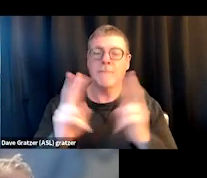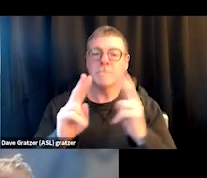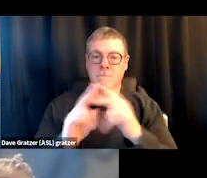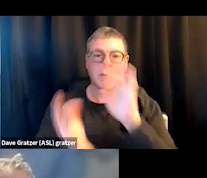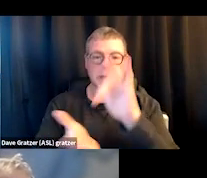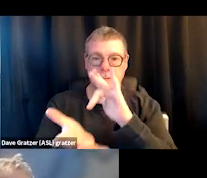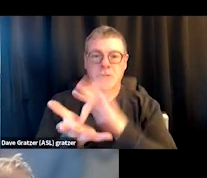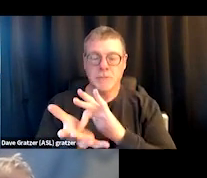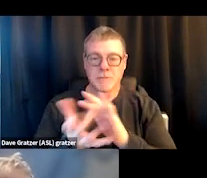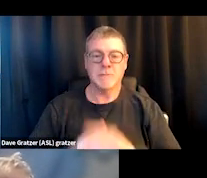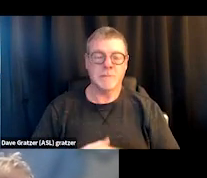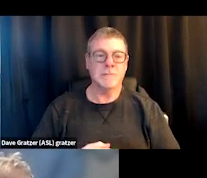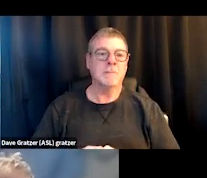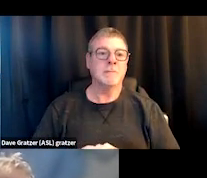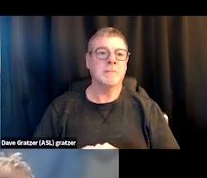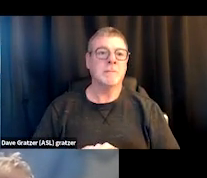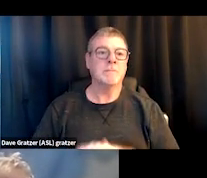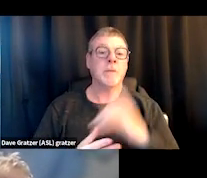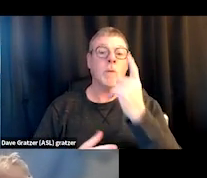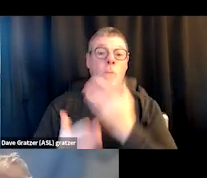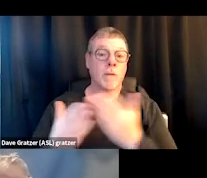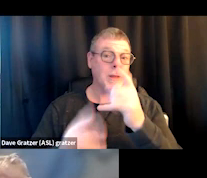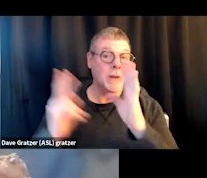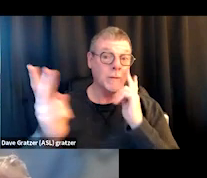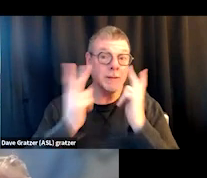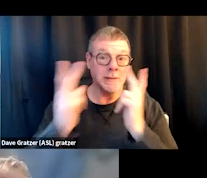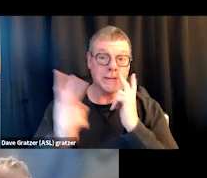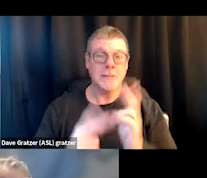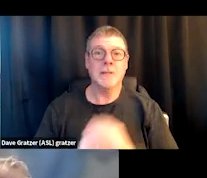And so, one thing that you will see is, any Foundations To Freedom,